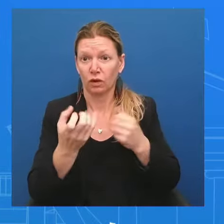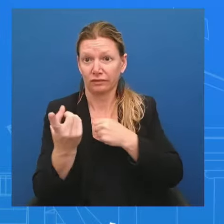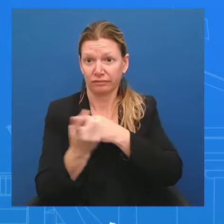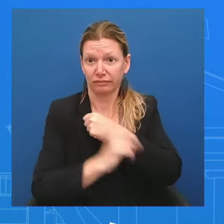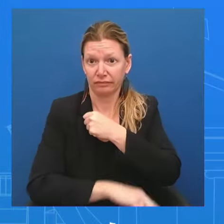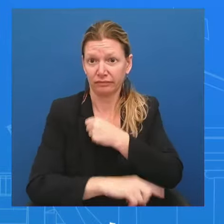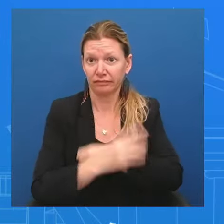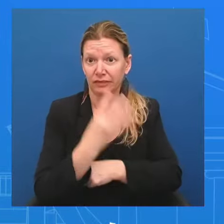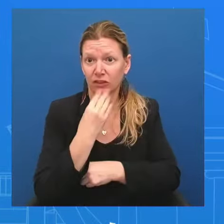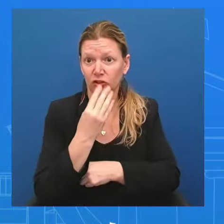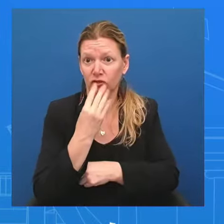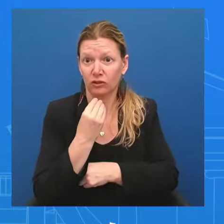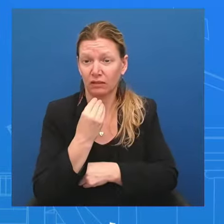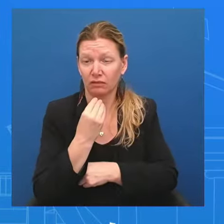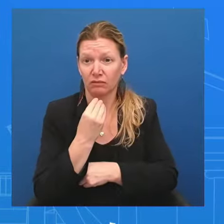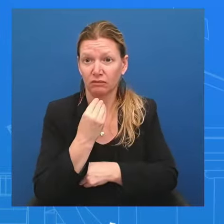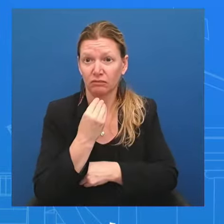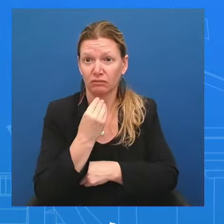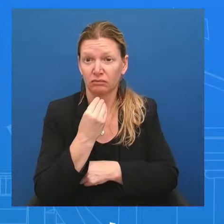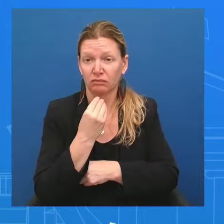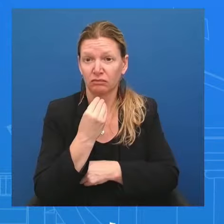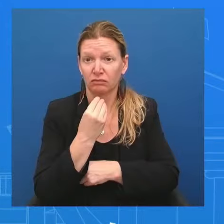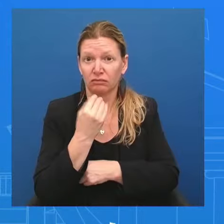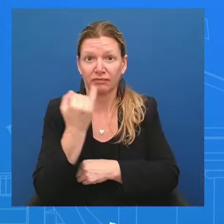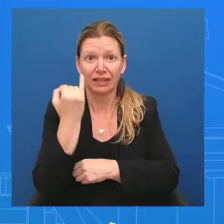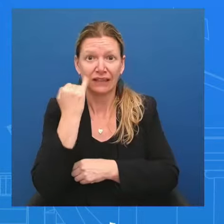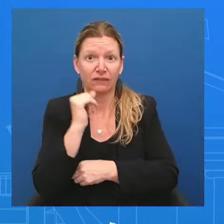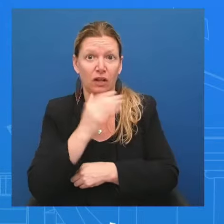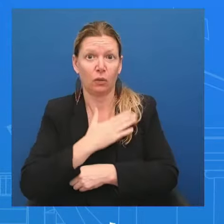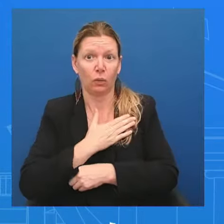by the ICJ order to stop the attack on Rafah.